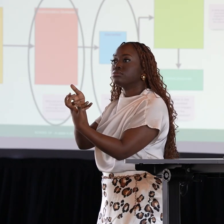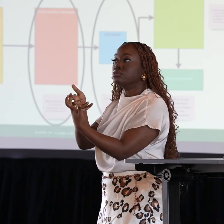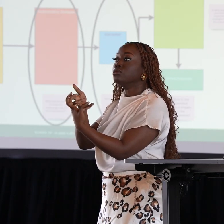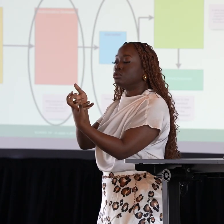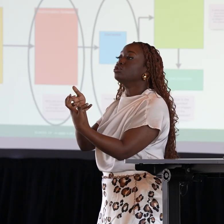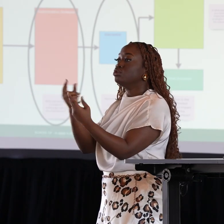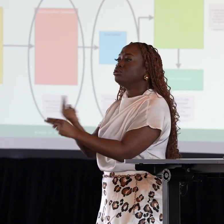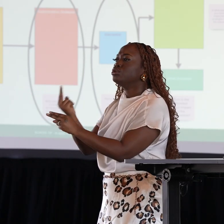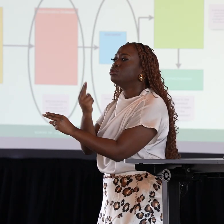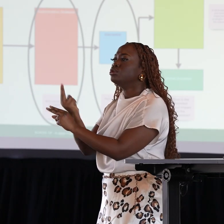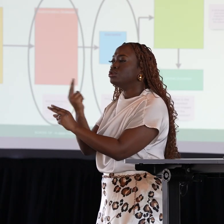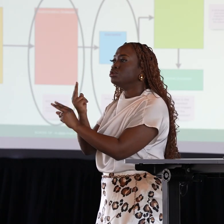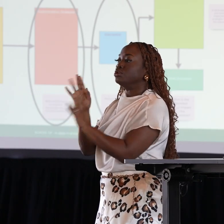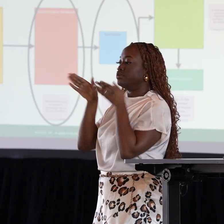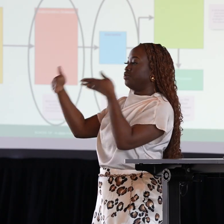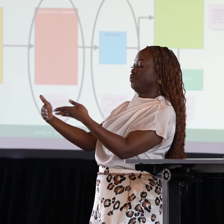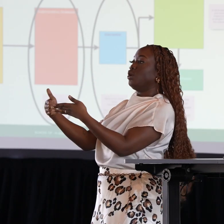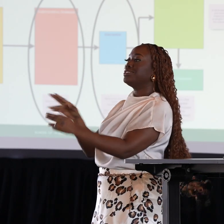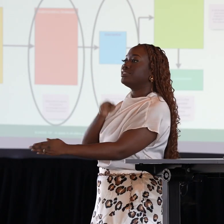disability focused interventions? We have this